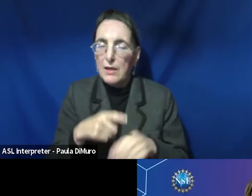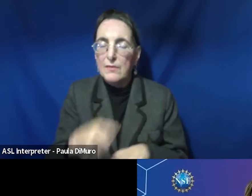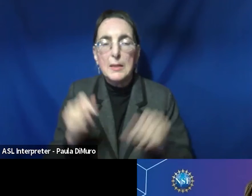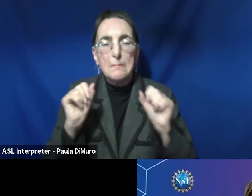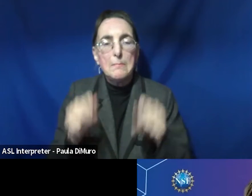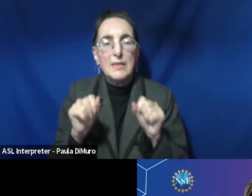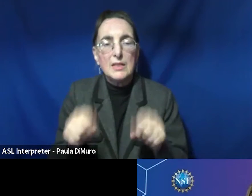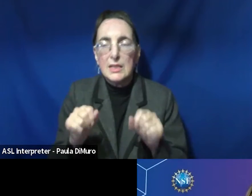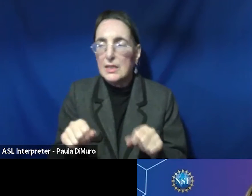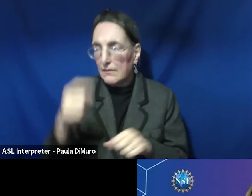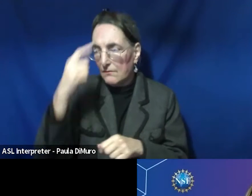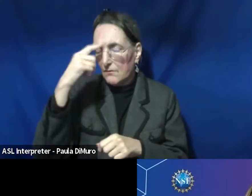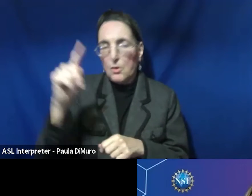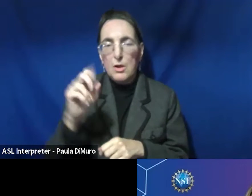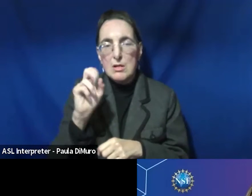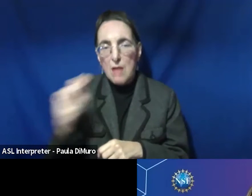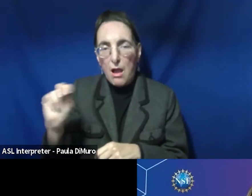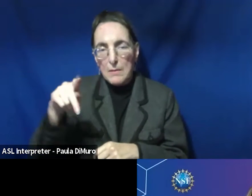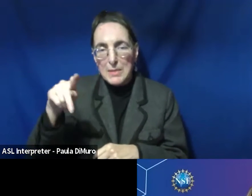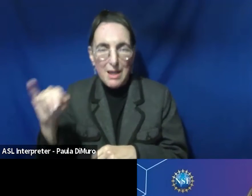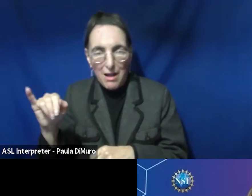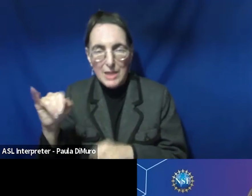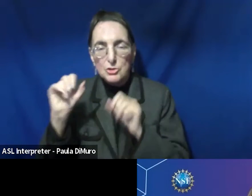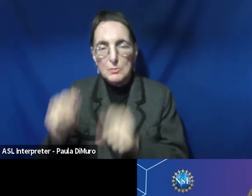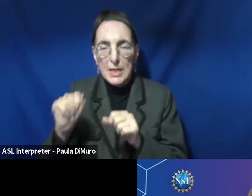for non-PIs to be able to initiate proposals.